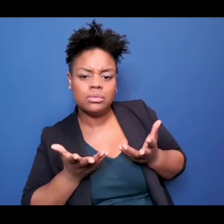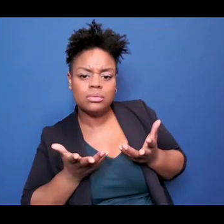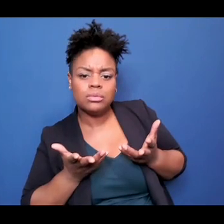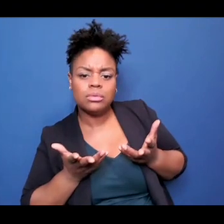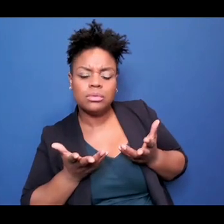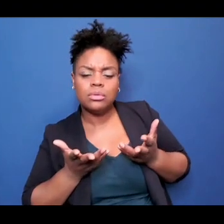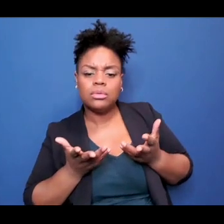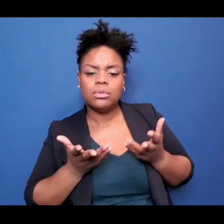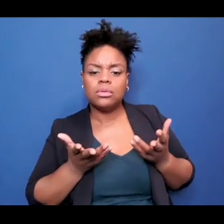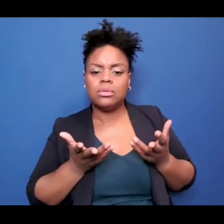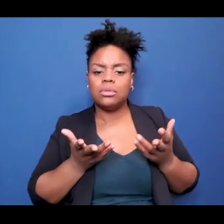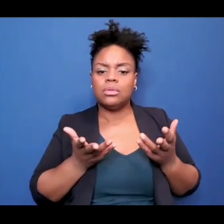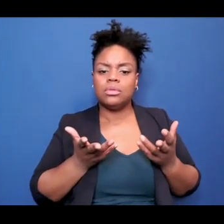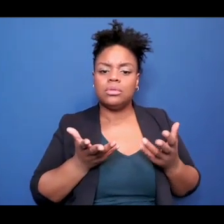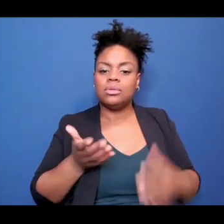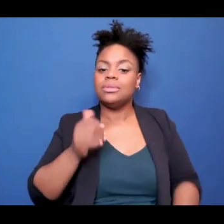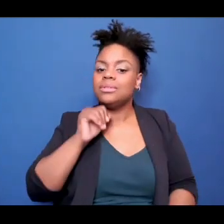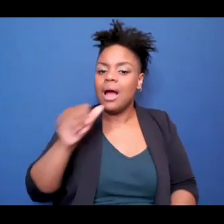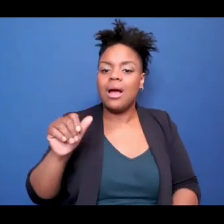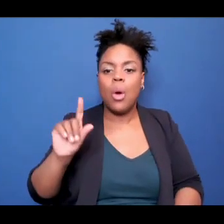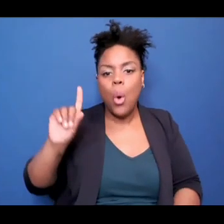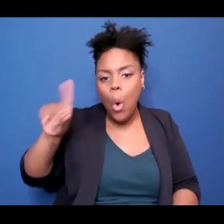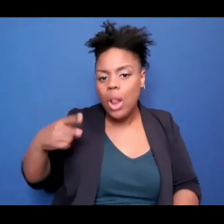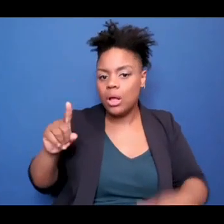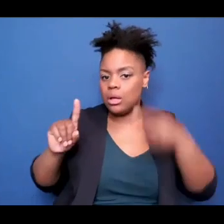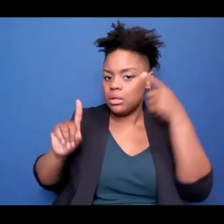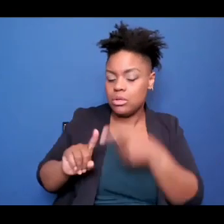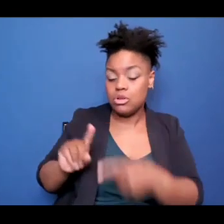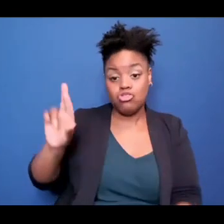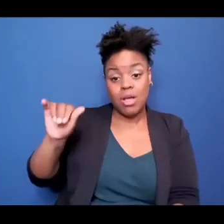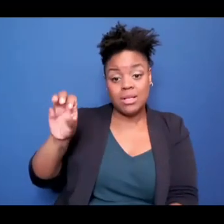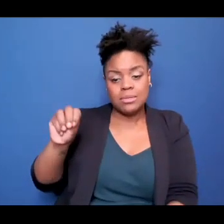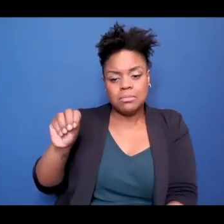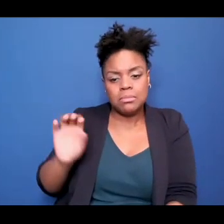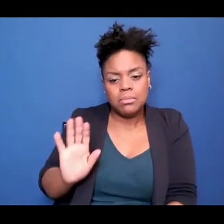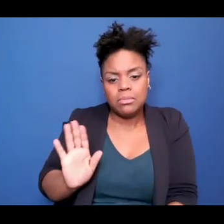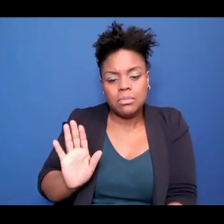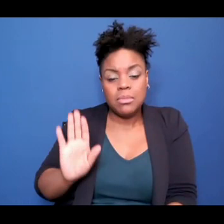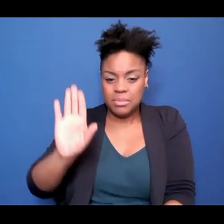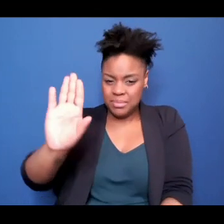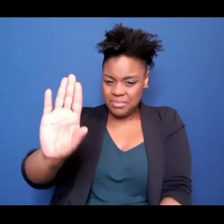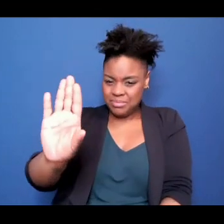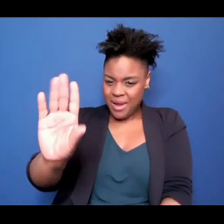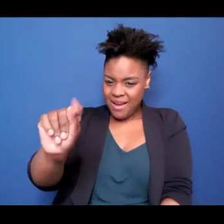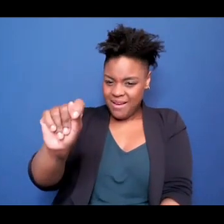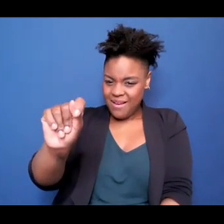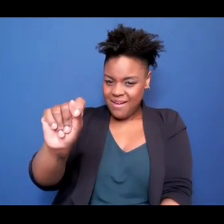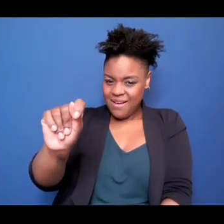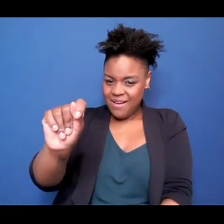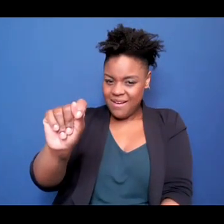DR. JONES POINTS OUT IS NOT JUST THE RACISM THAT BLACK FOLKS EXPERIENCE BUT ALSO THE BENEFITS